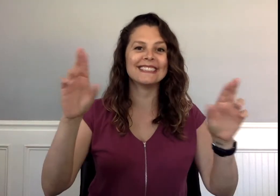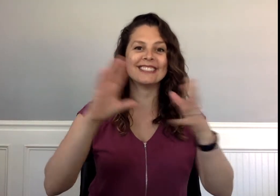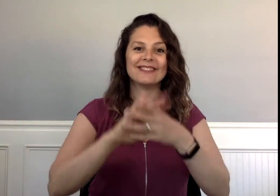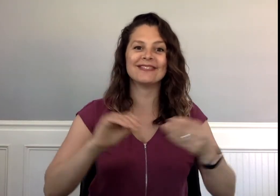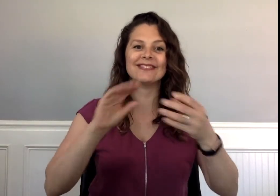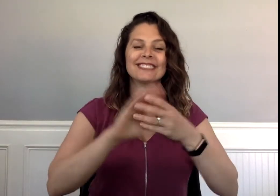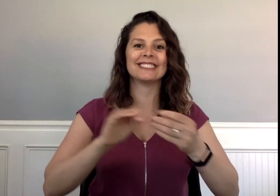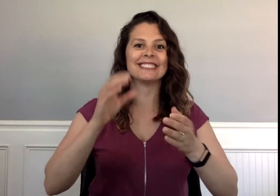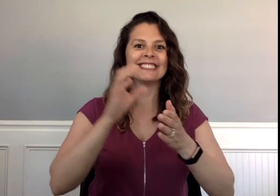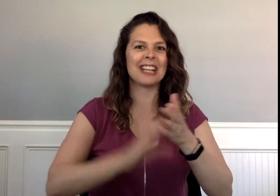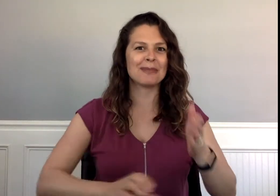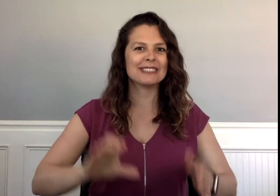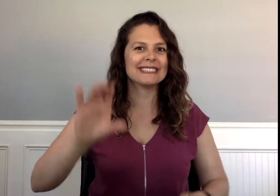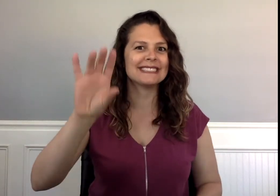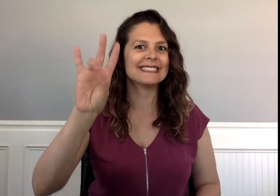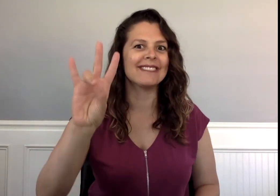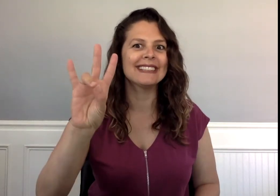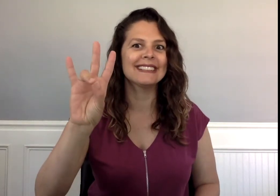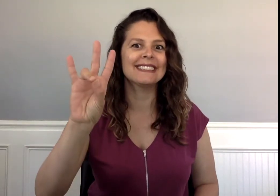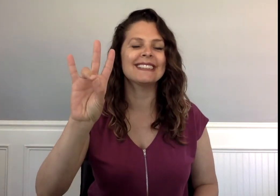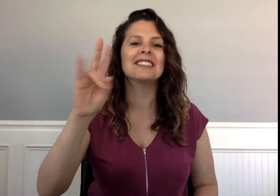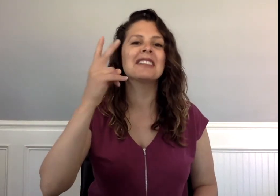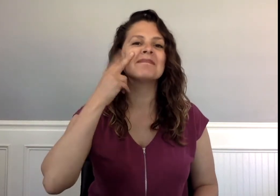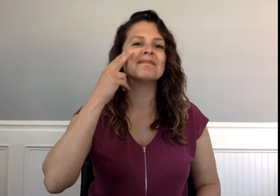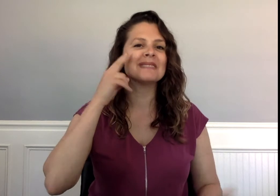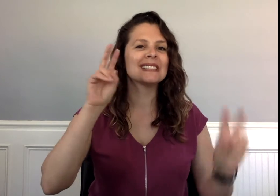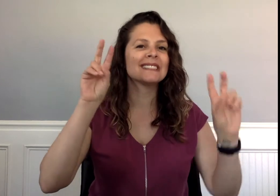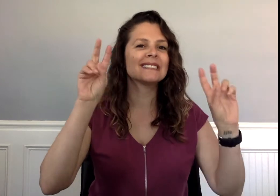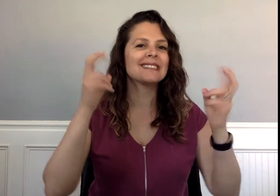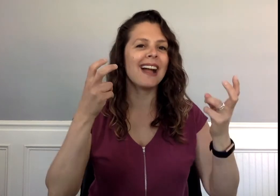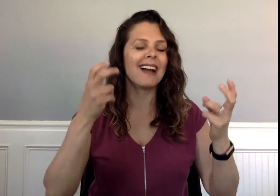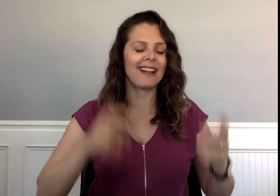Ready for the Chapter 7? Let's look at the title.